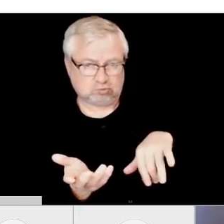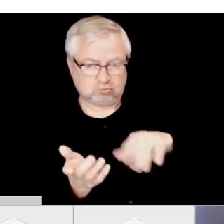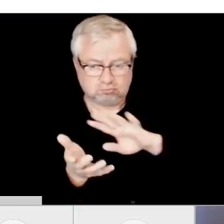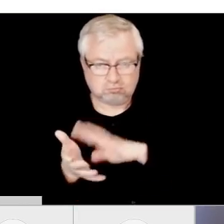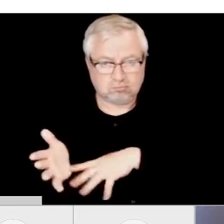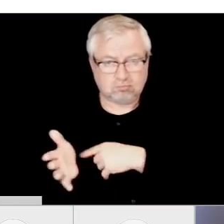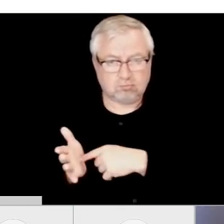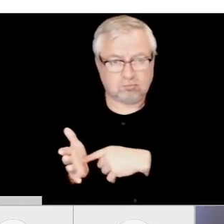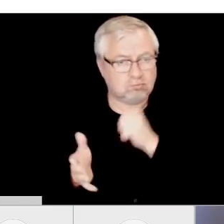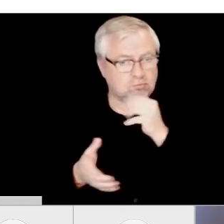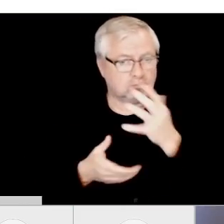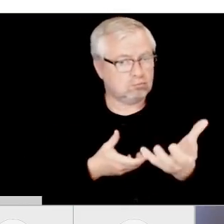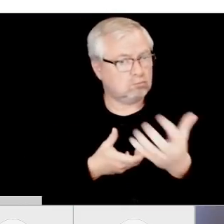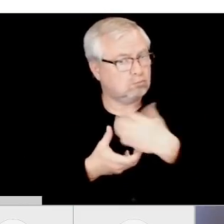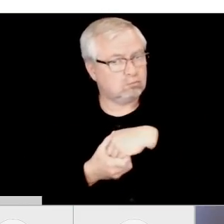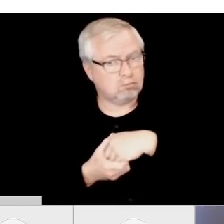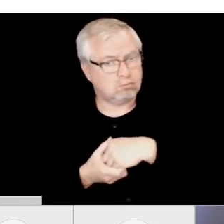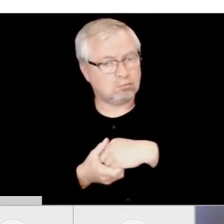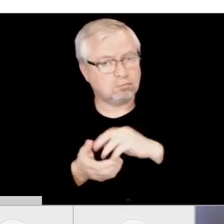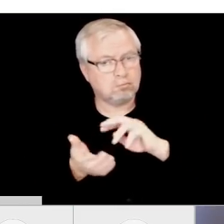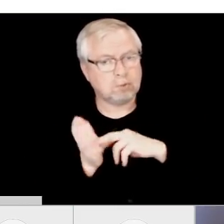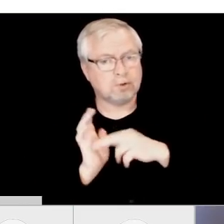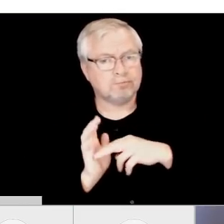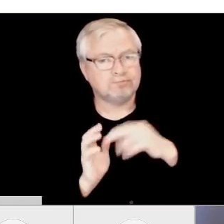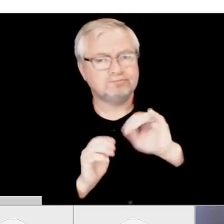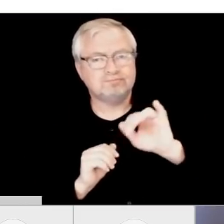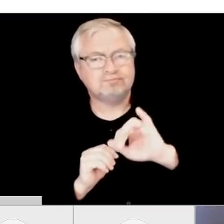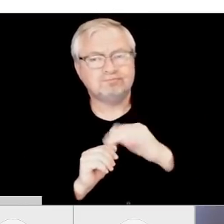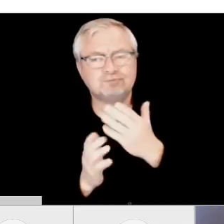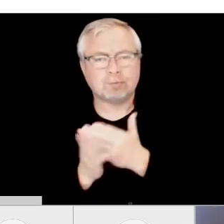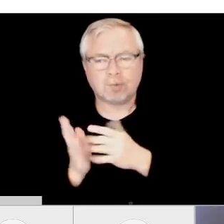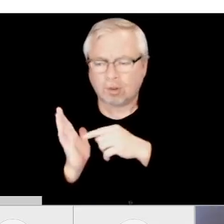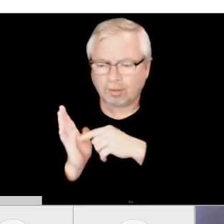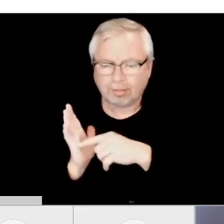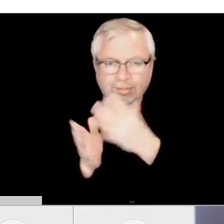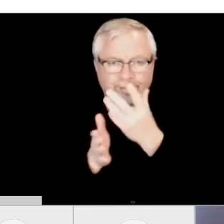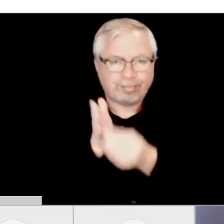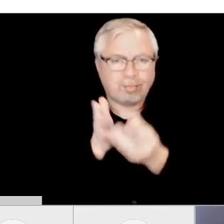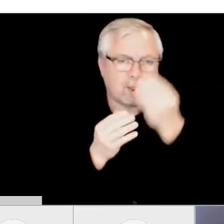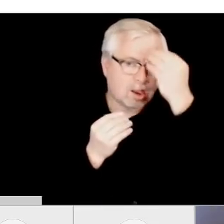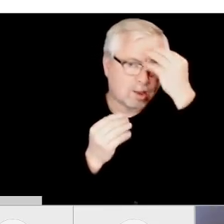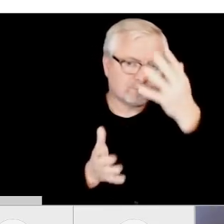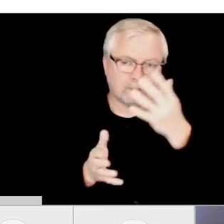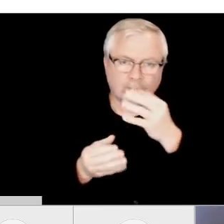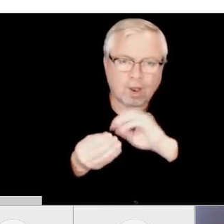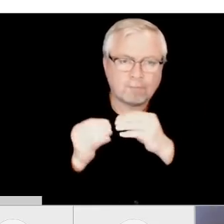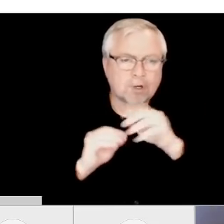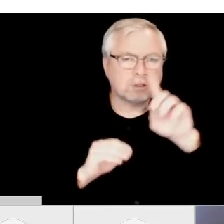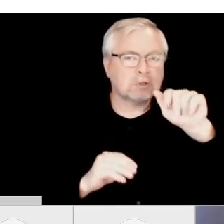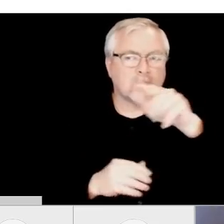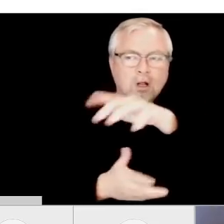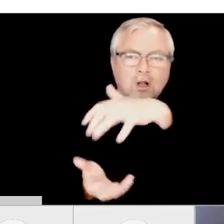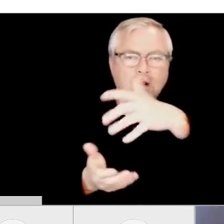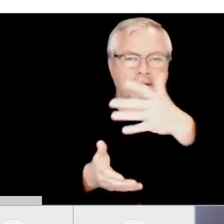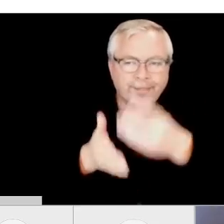I mean, there's been sort of holes in the data all along here. What aren't we being shown in this model? Are there any other slides? Is this the whole thing?